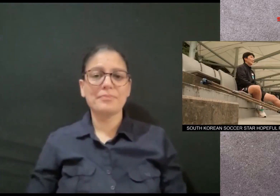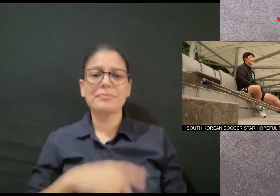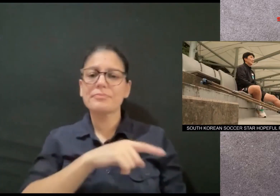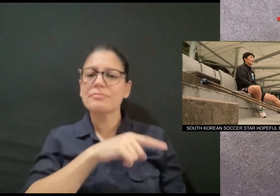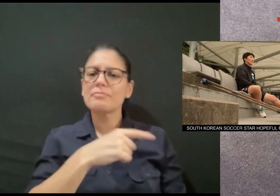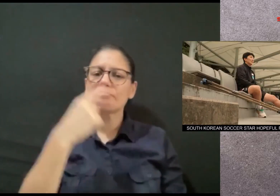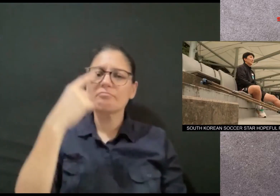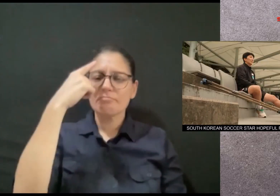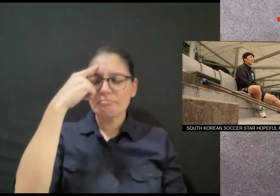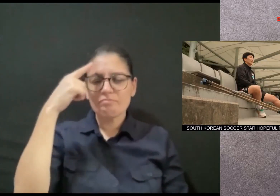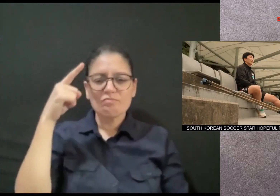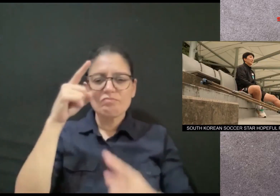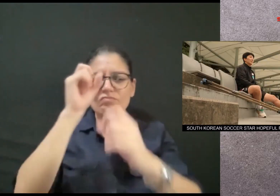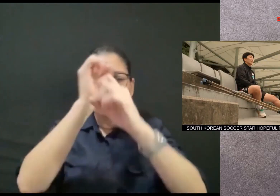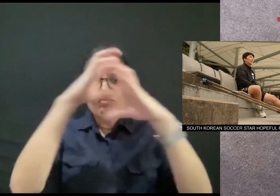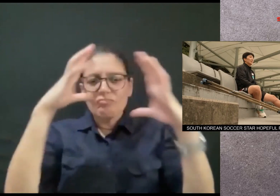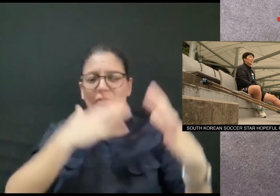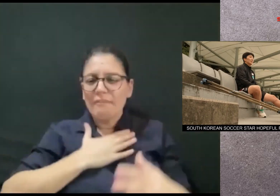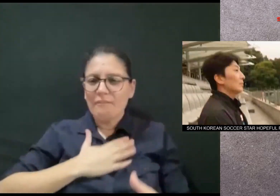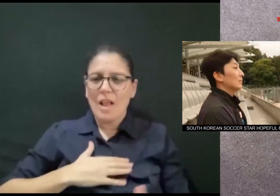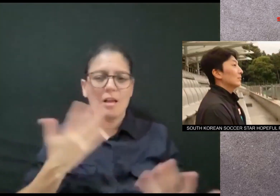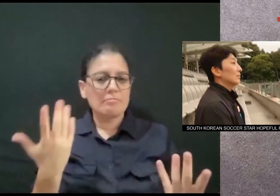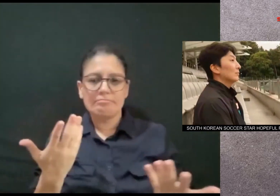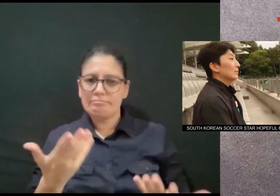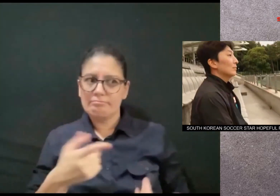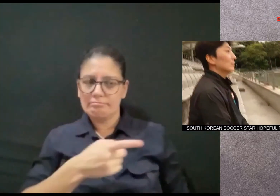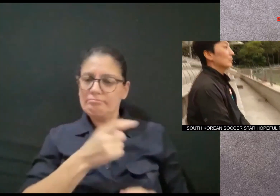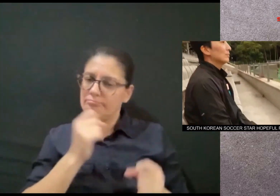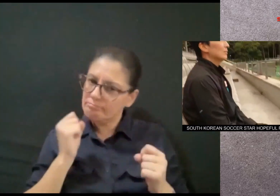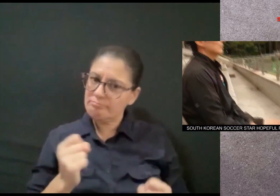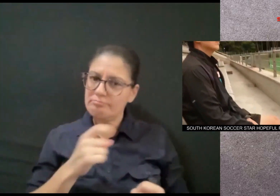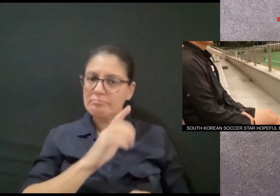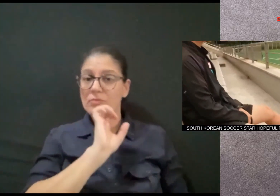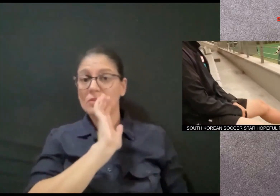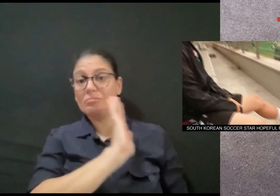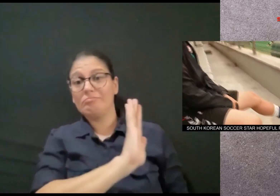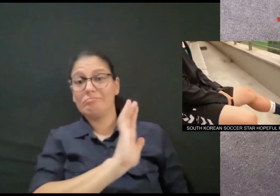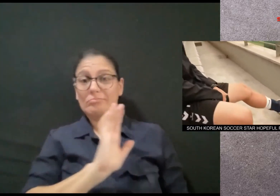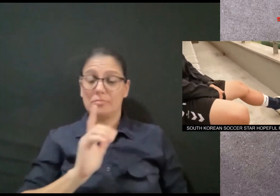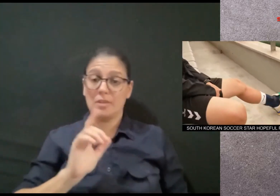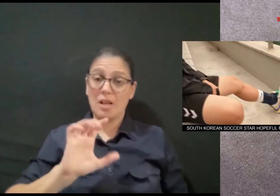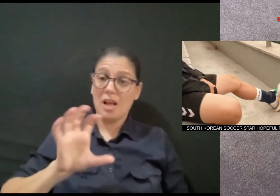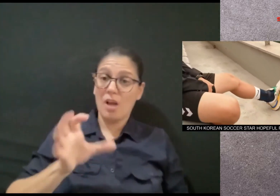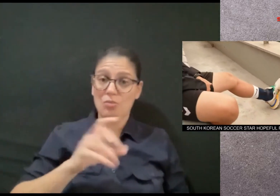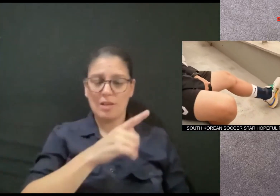Park says as her main focus now is ensuring her country makes it to the knockout stages